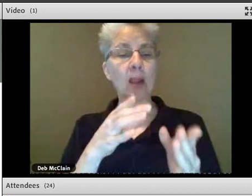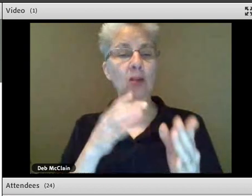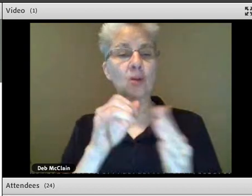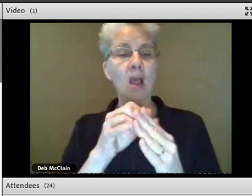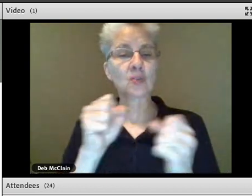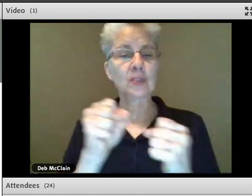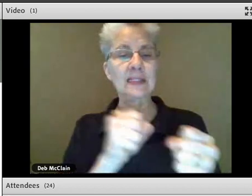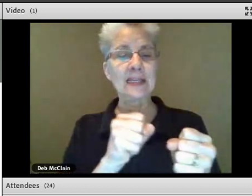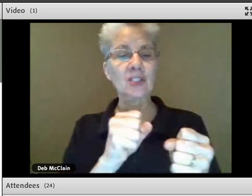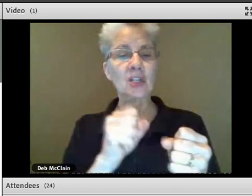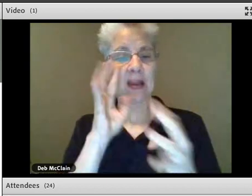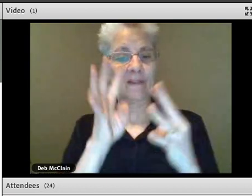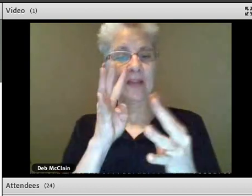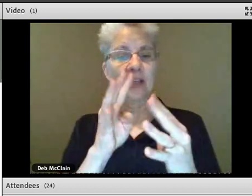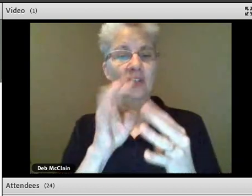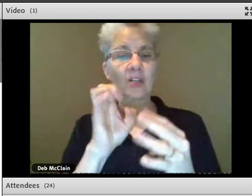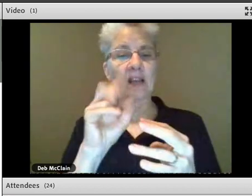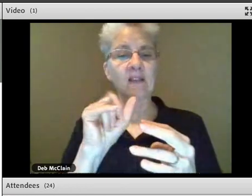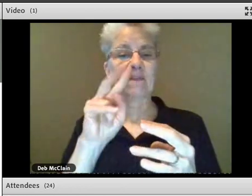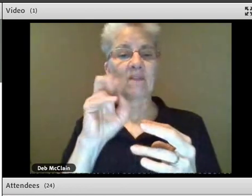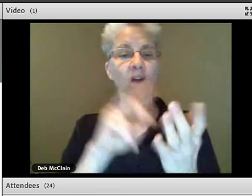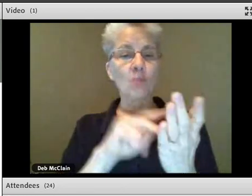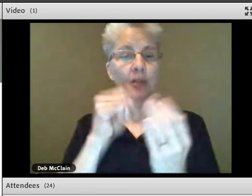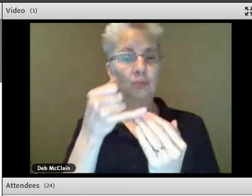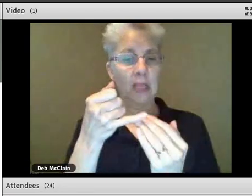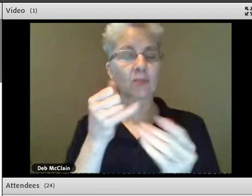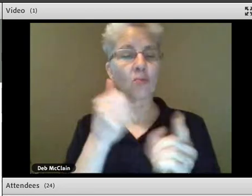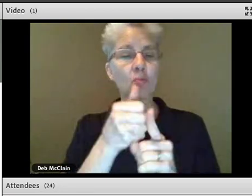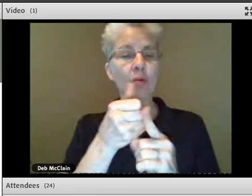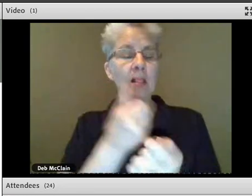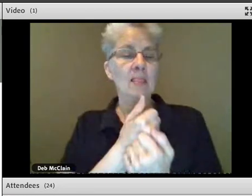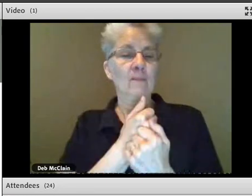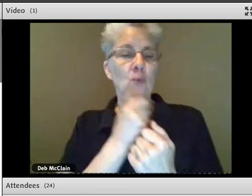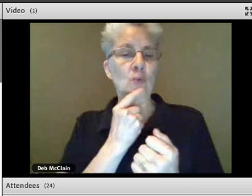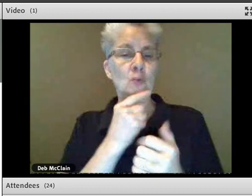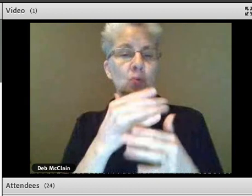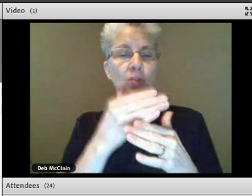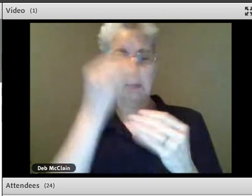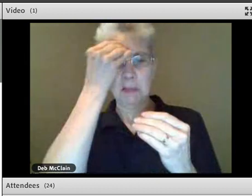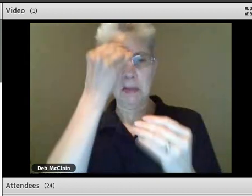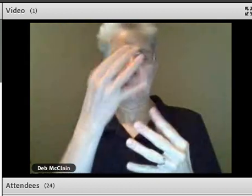of strategic innovation at the Evolve Project. He loves to share his knowledge and experience